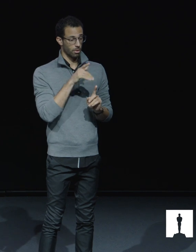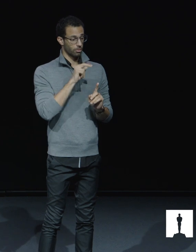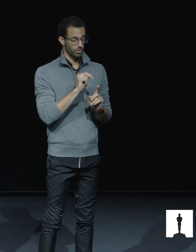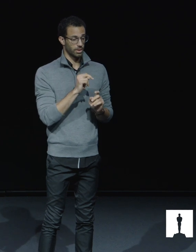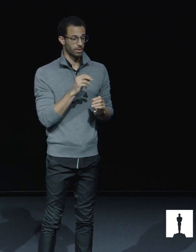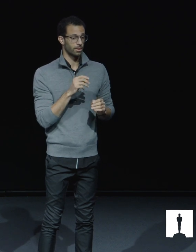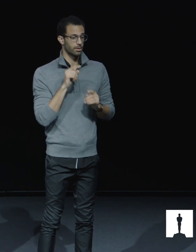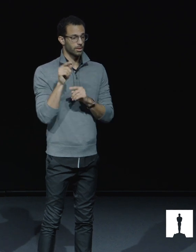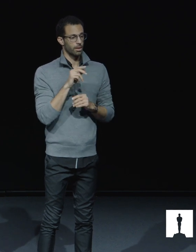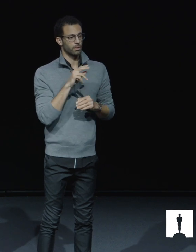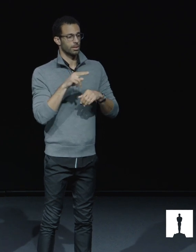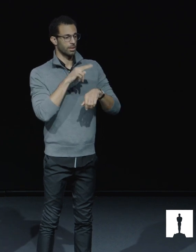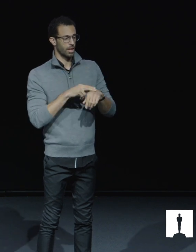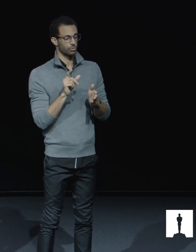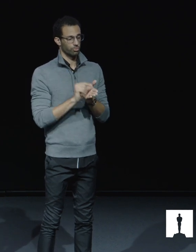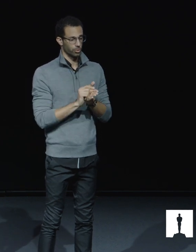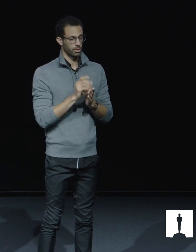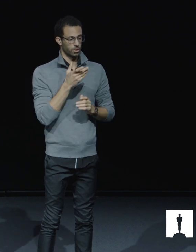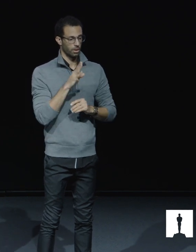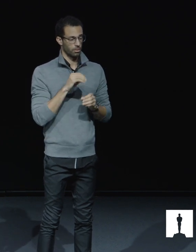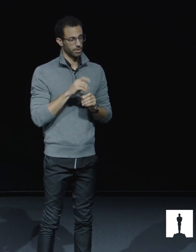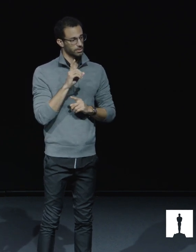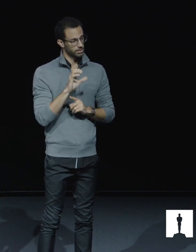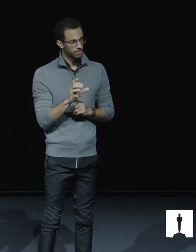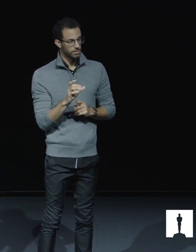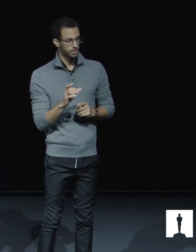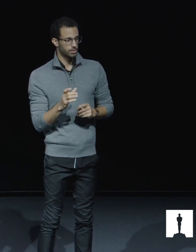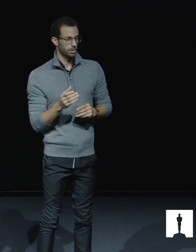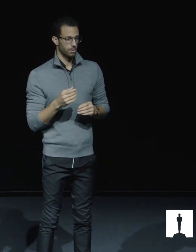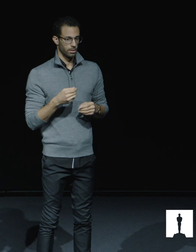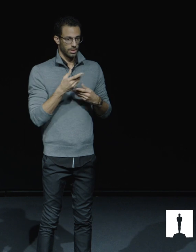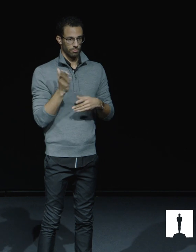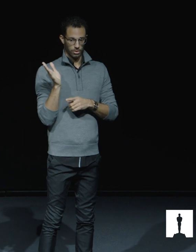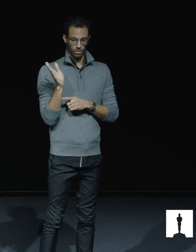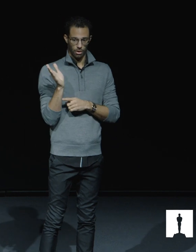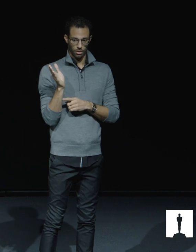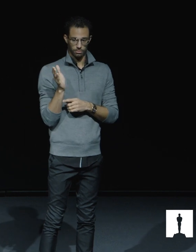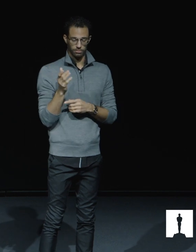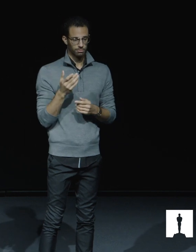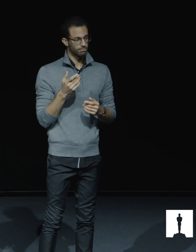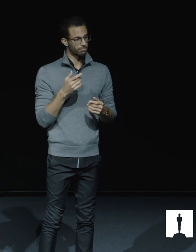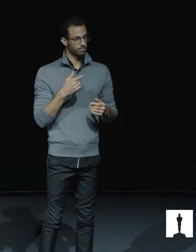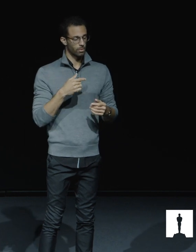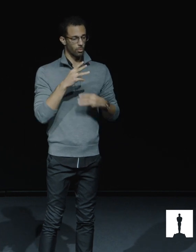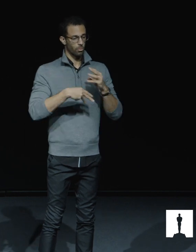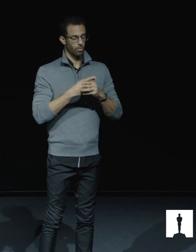Press Club in Washington, D. C., giving a talk entitled "The World I Never Made."